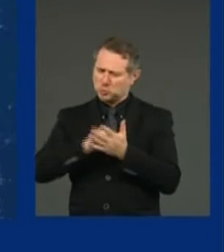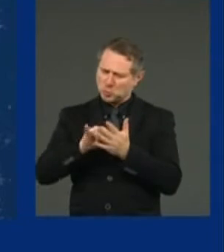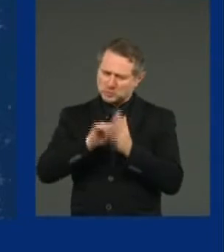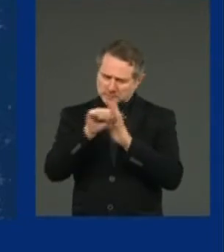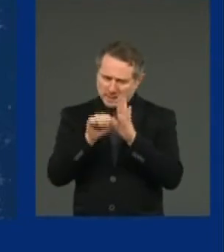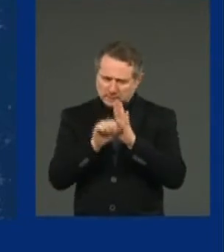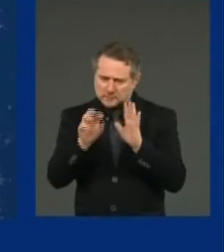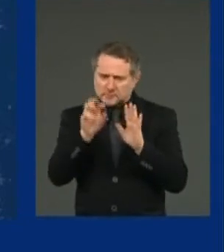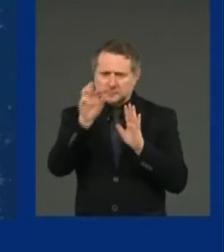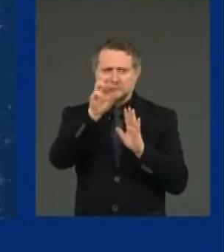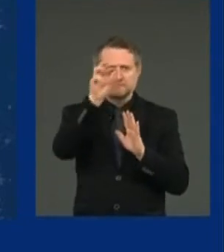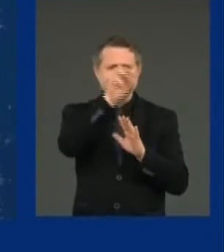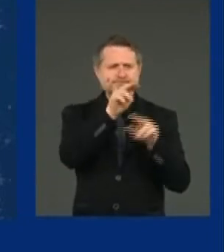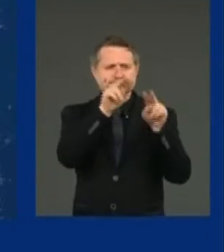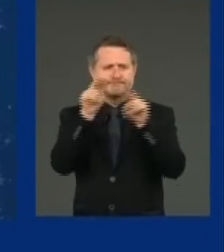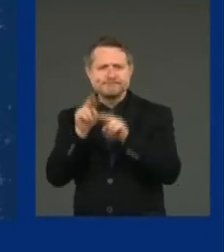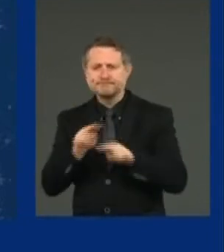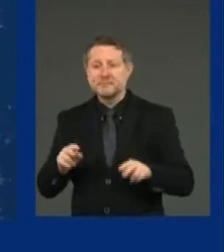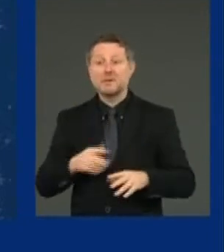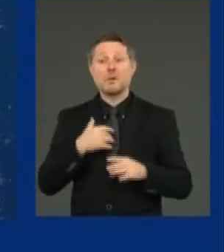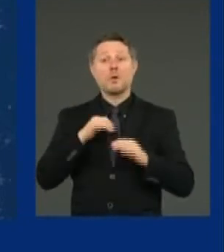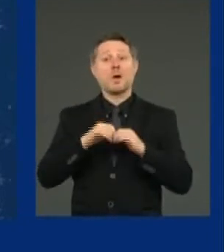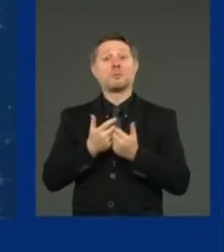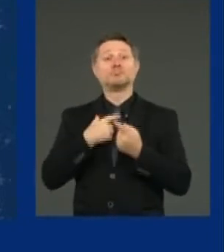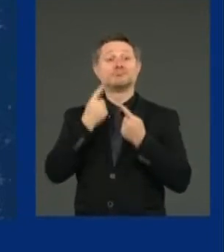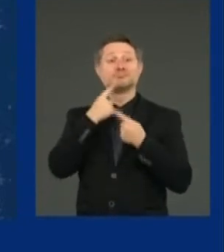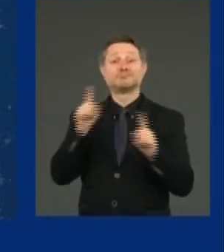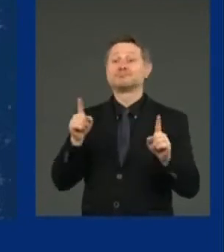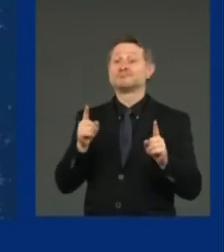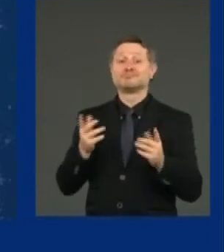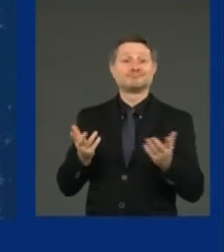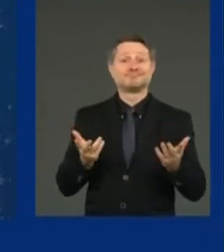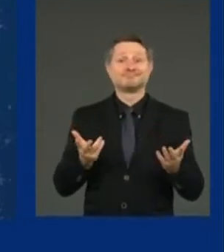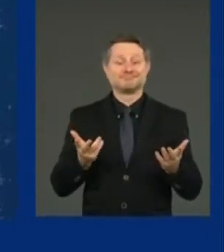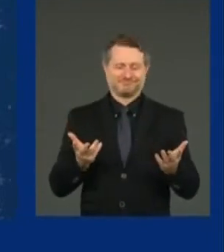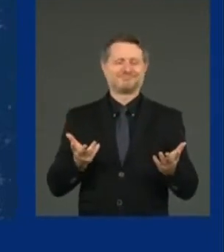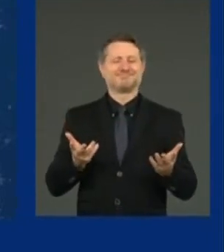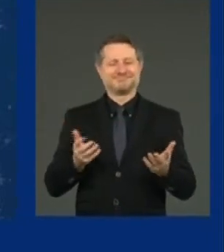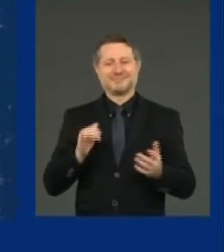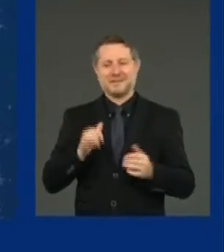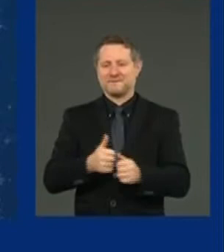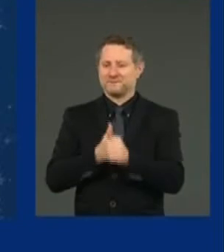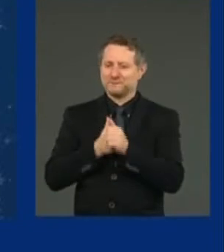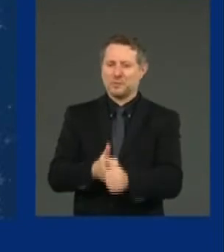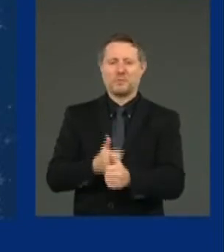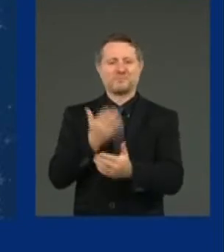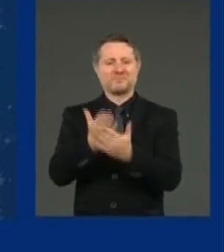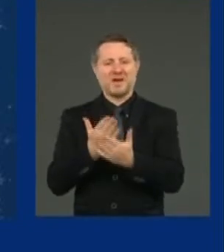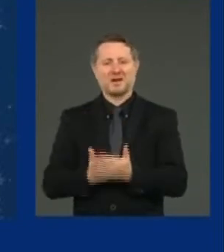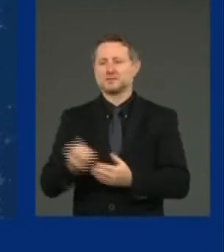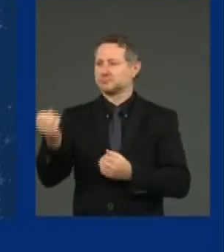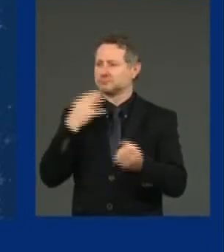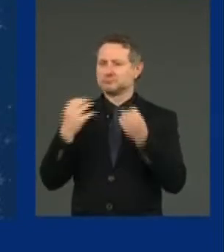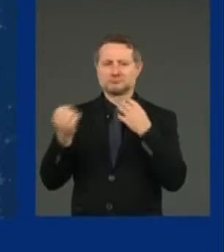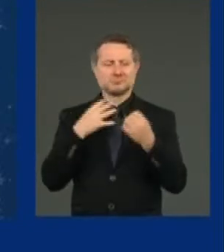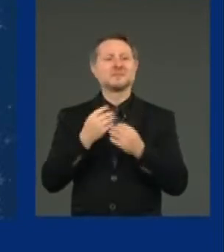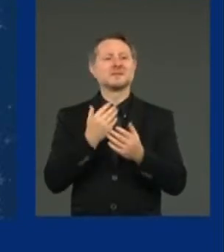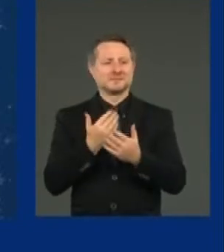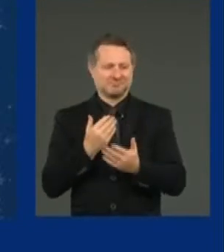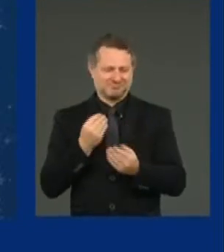THE DATA AND LOOK AT WHAT IS HAPPENING IN YOUR REGION BECAUSE THAT IS HOW WE ARE GOING TO GET THROUGH THIS, ON THE NUMBERS ON